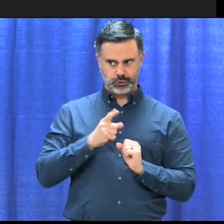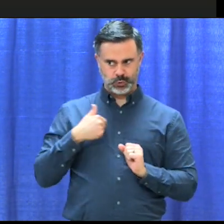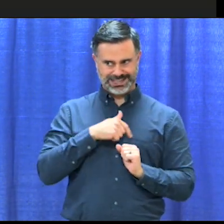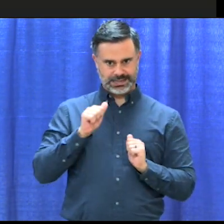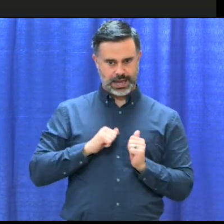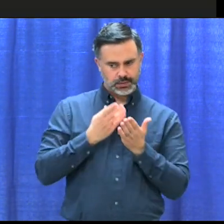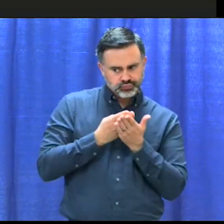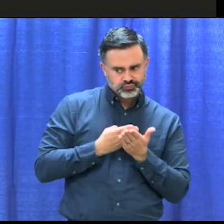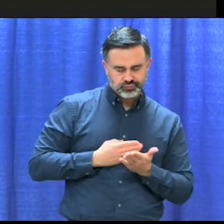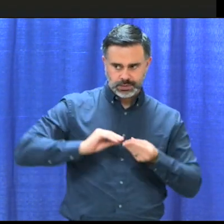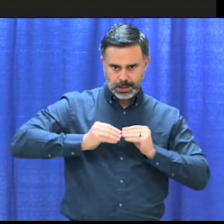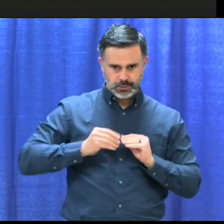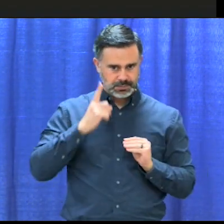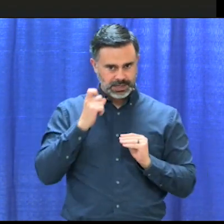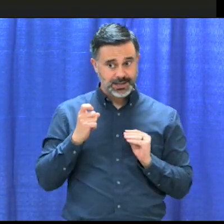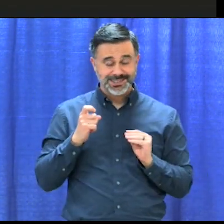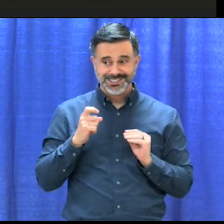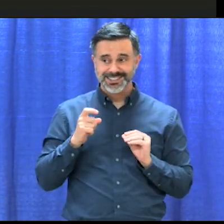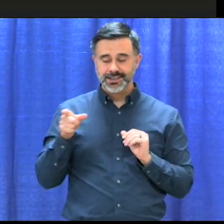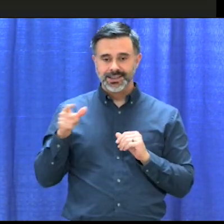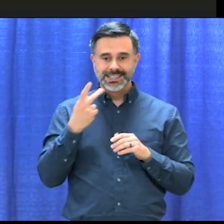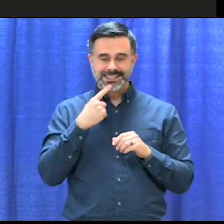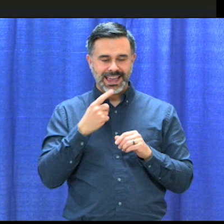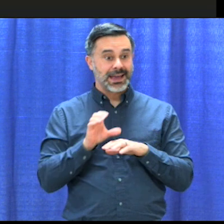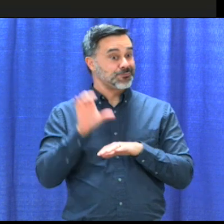sound good but there's still major gaps on our most underserved communities.